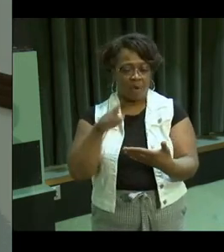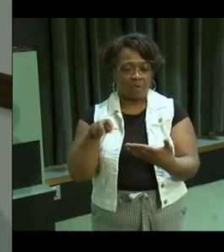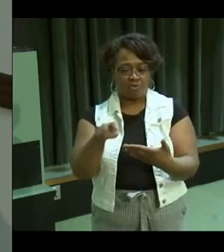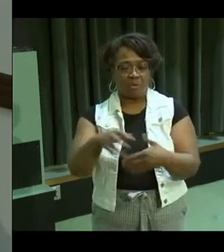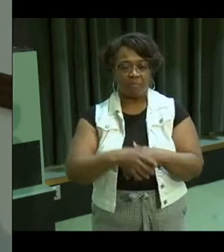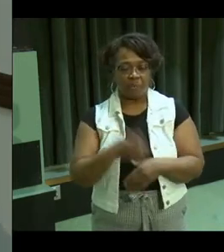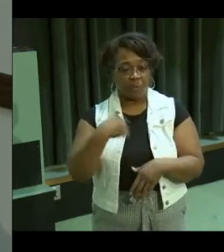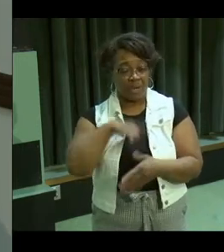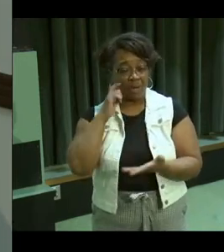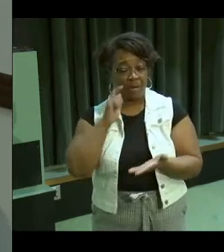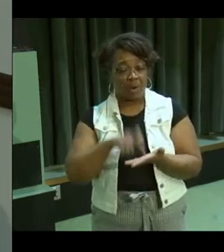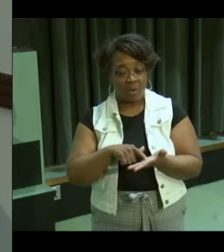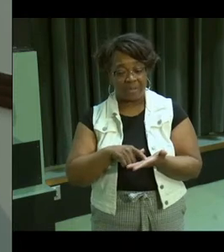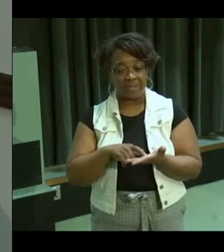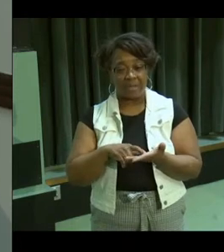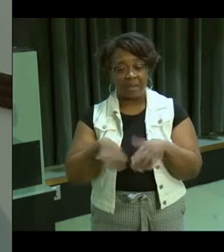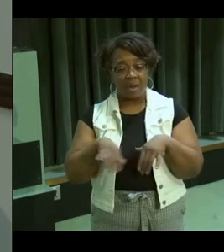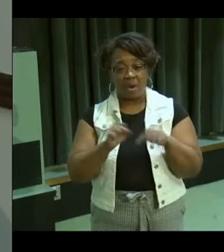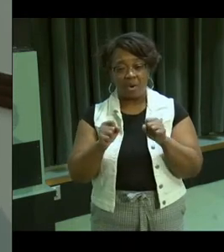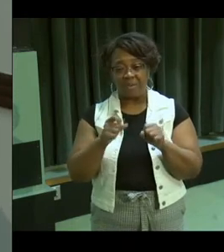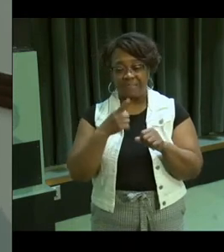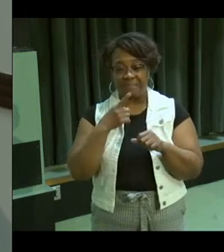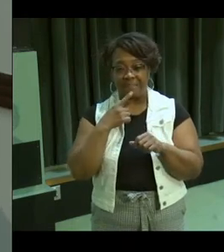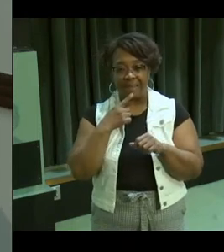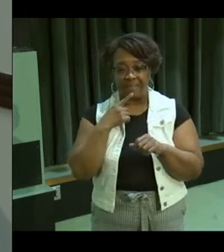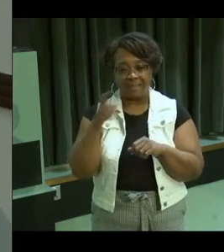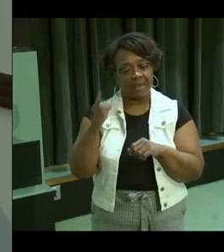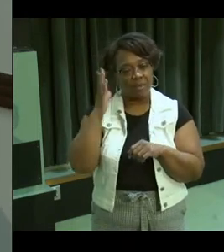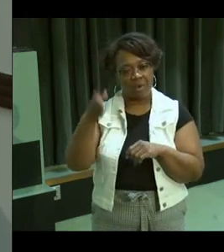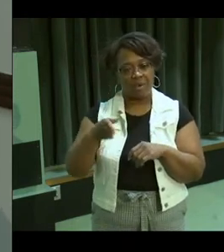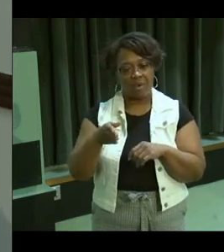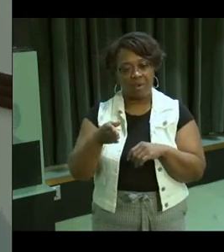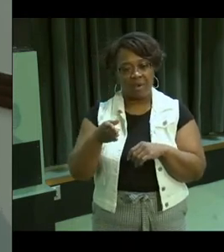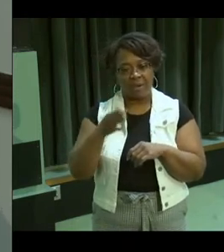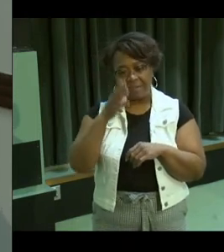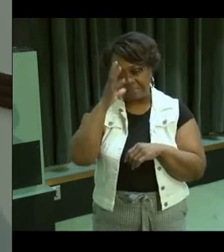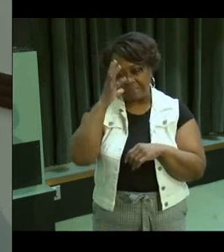the host organization has him